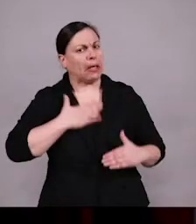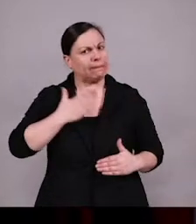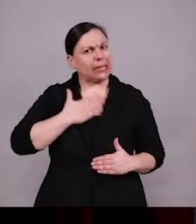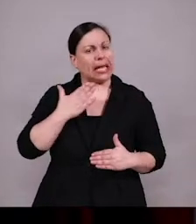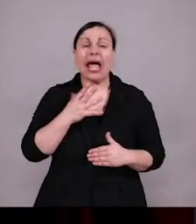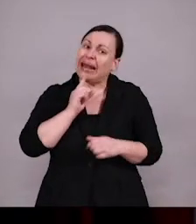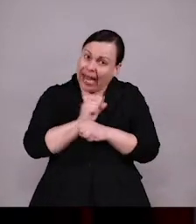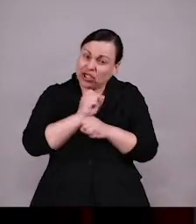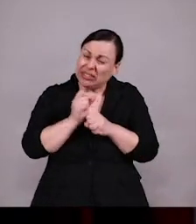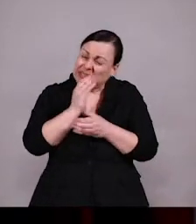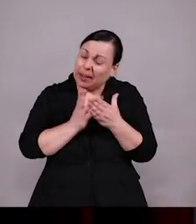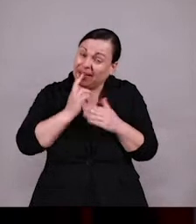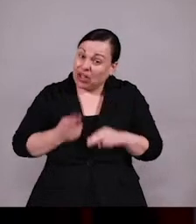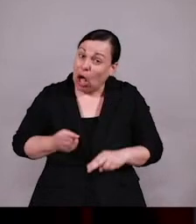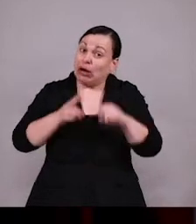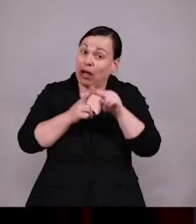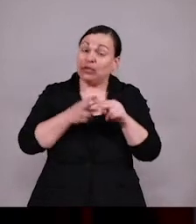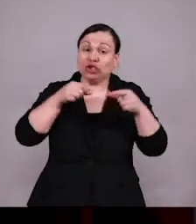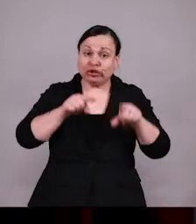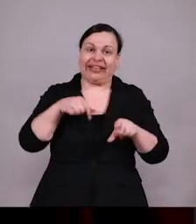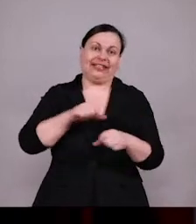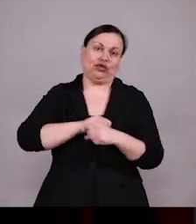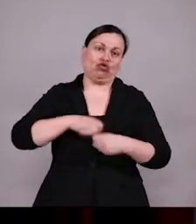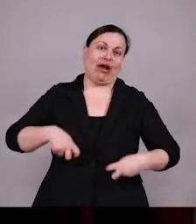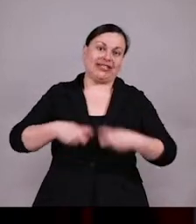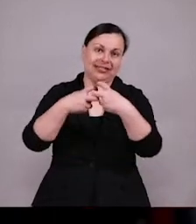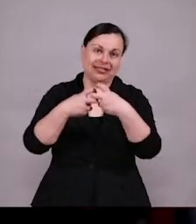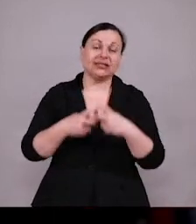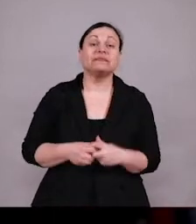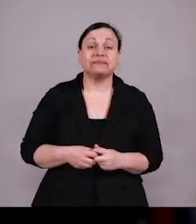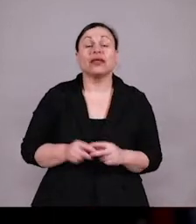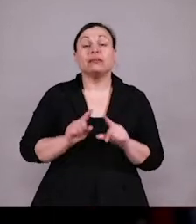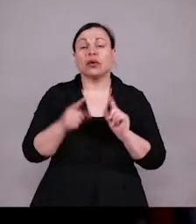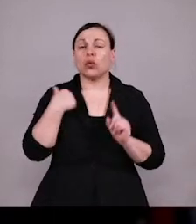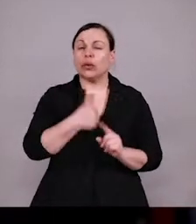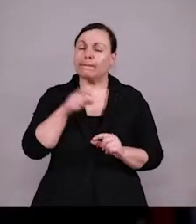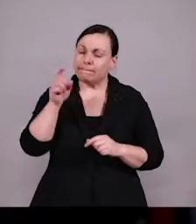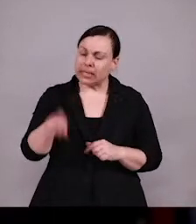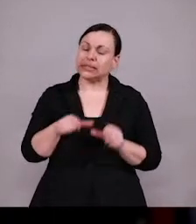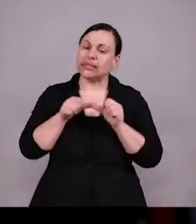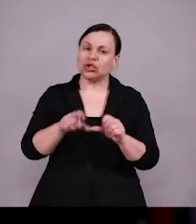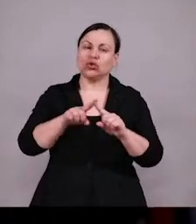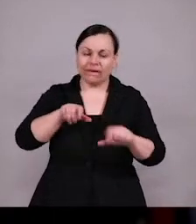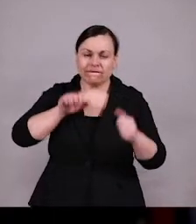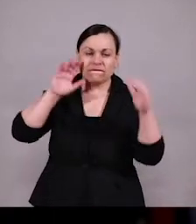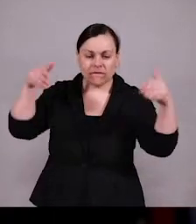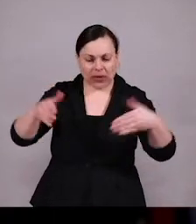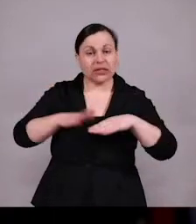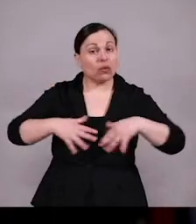and even risen slightly, in the face of this crisis, but we must continue to focus on student success.